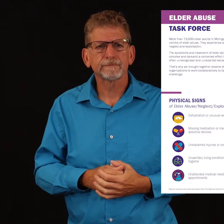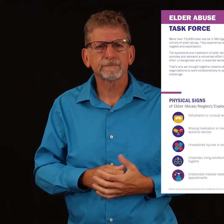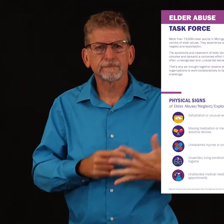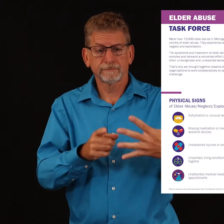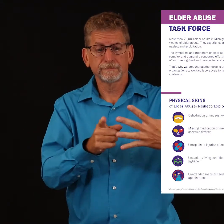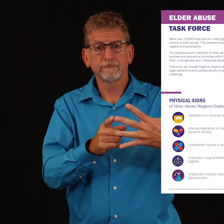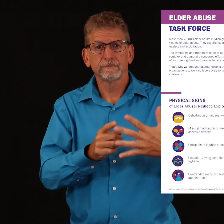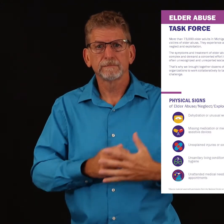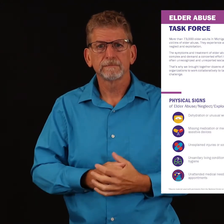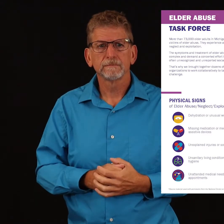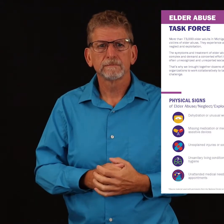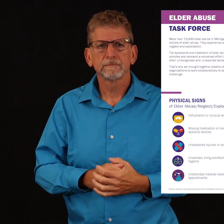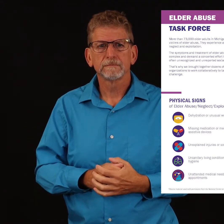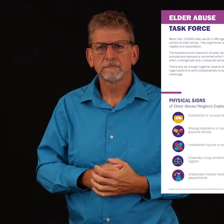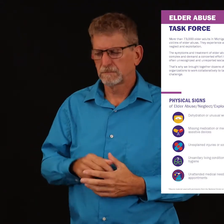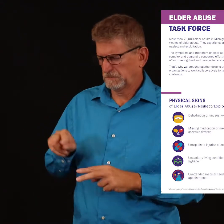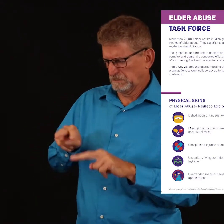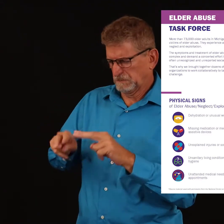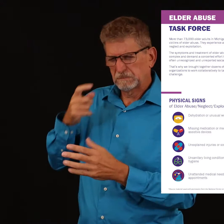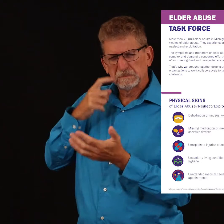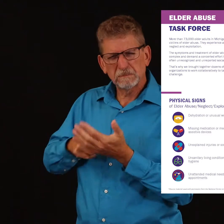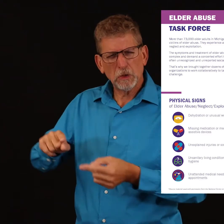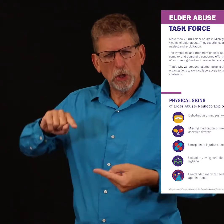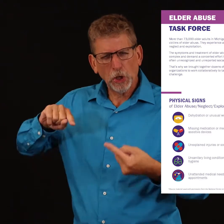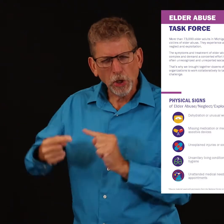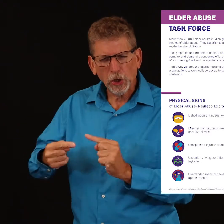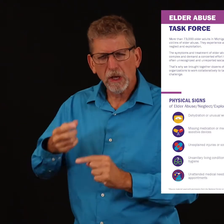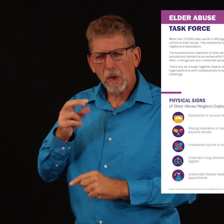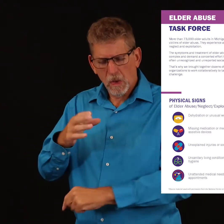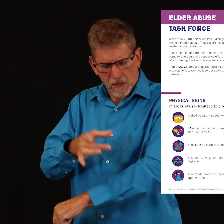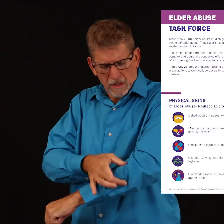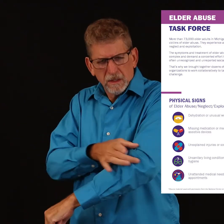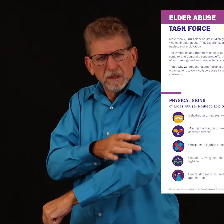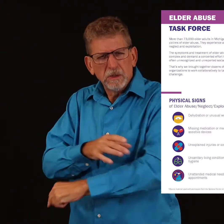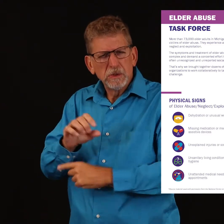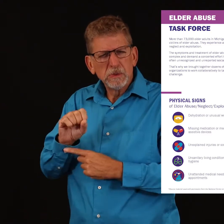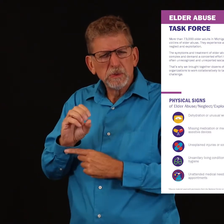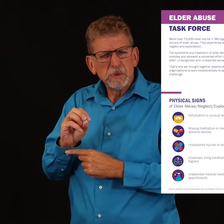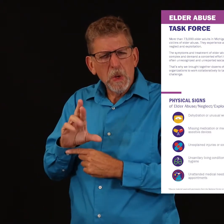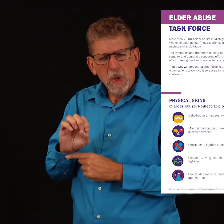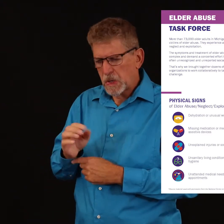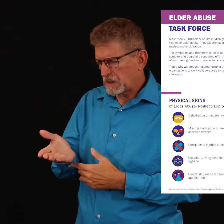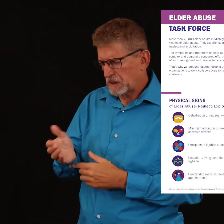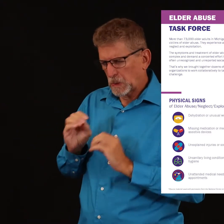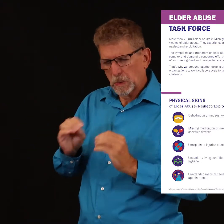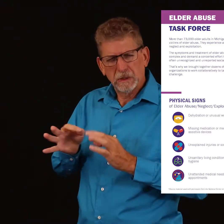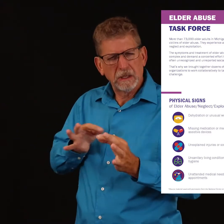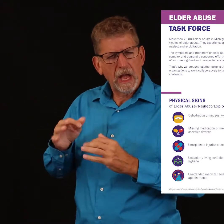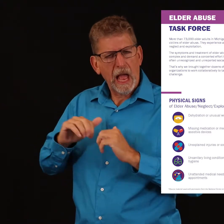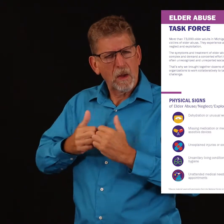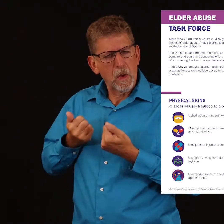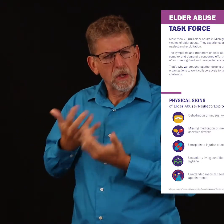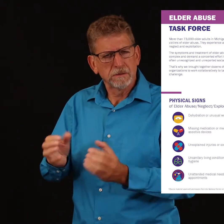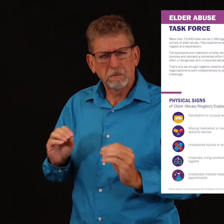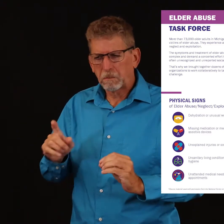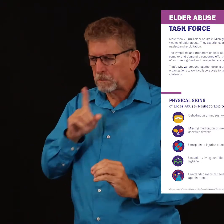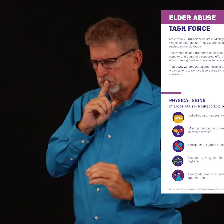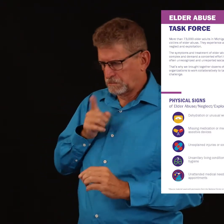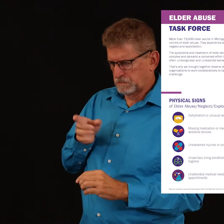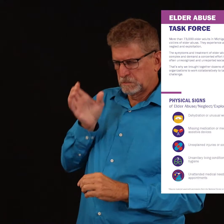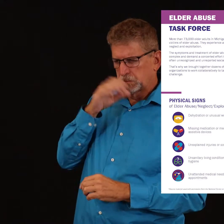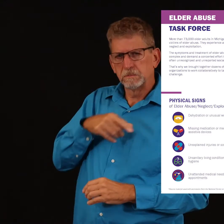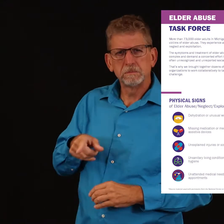Unexplained injuries or sores